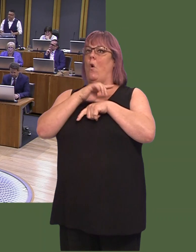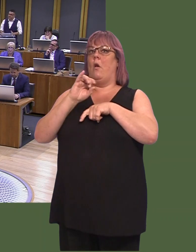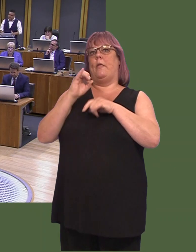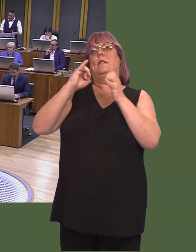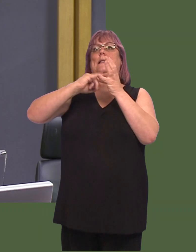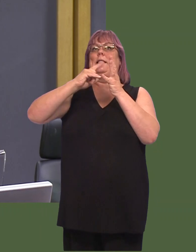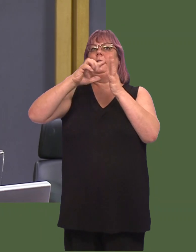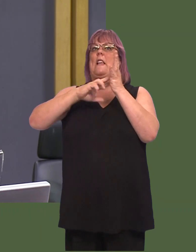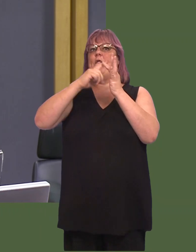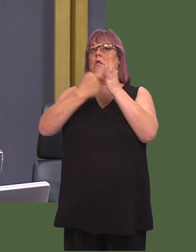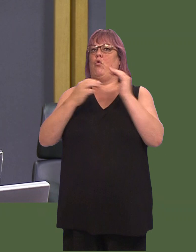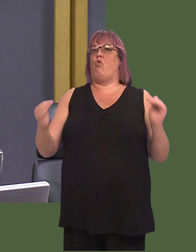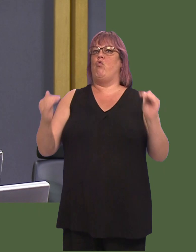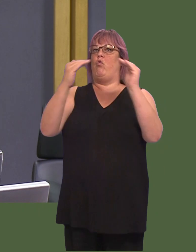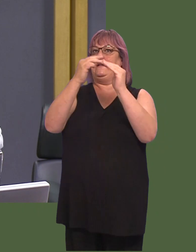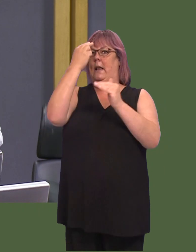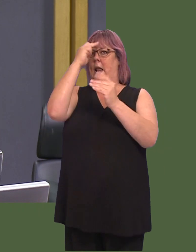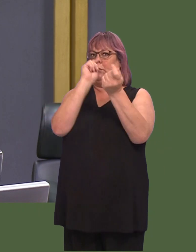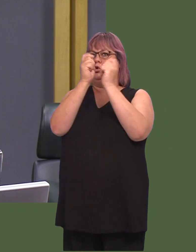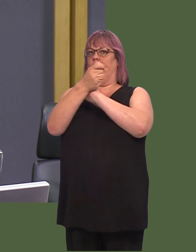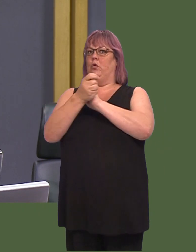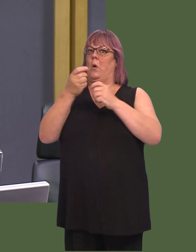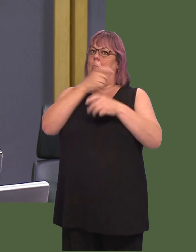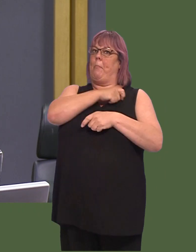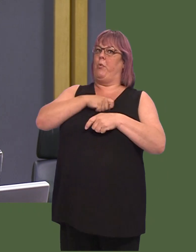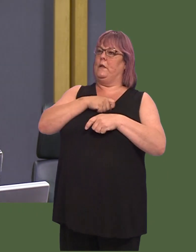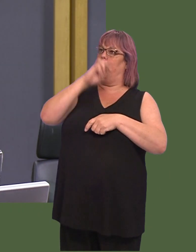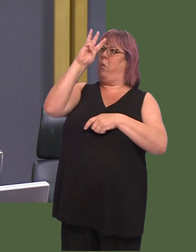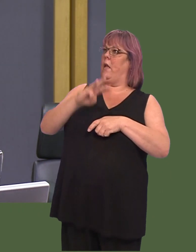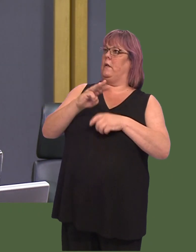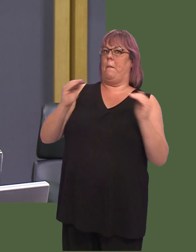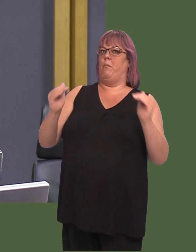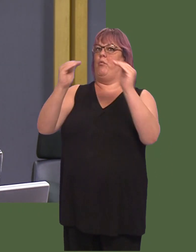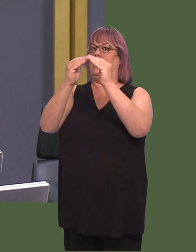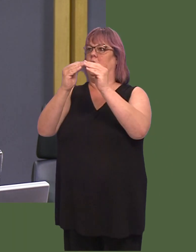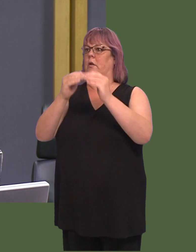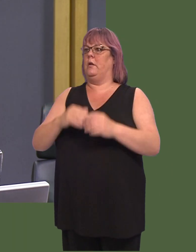week to rename the second Severn crossing the Prince of Wales bridge, against the wishes